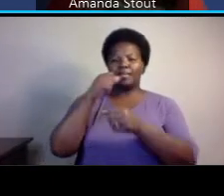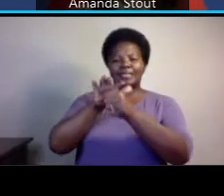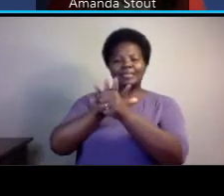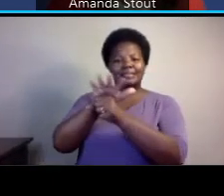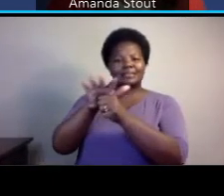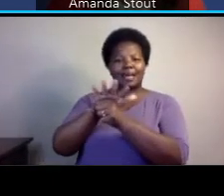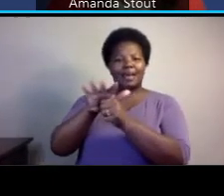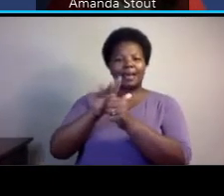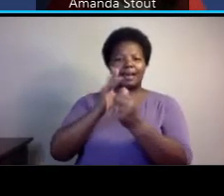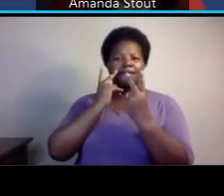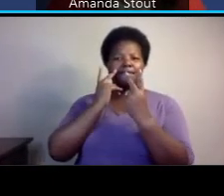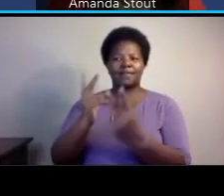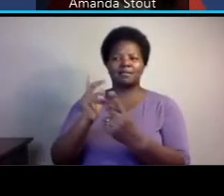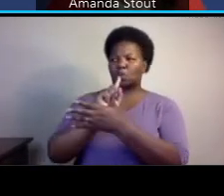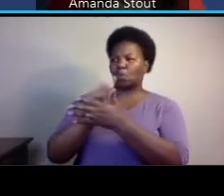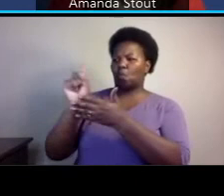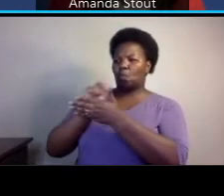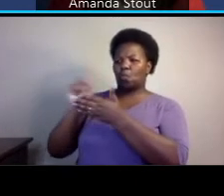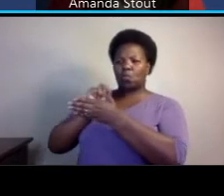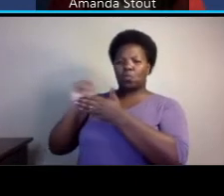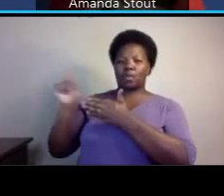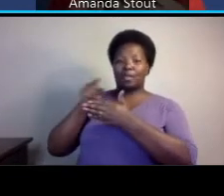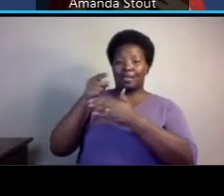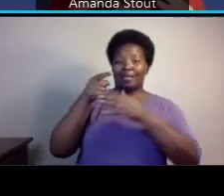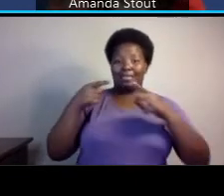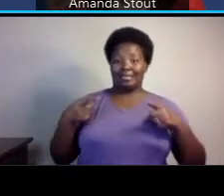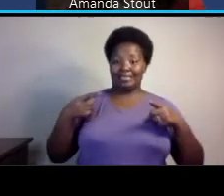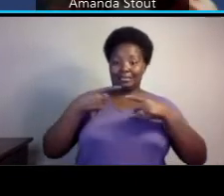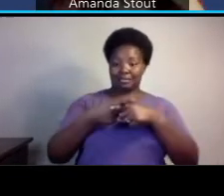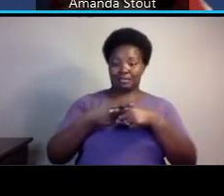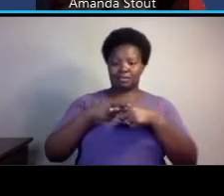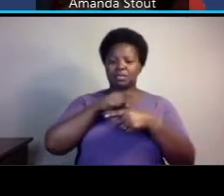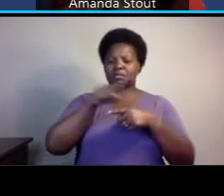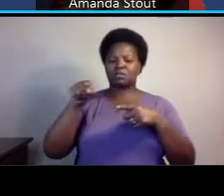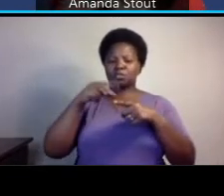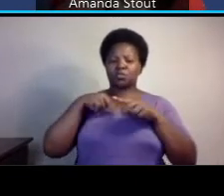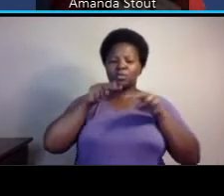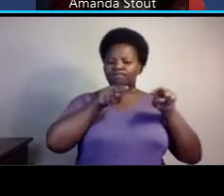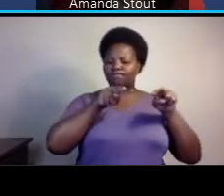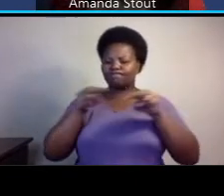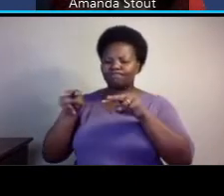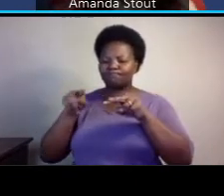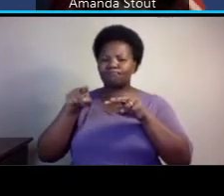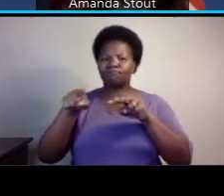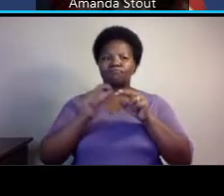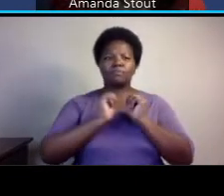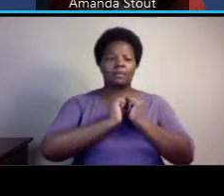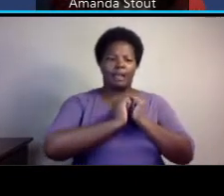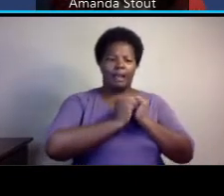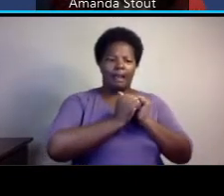um to to this intersection uh to discuss how really challenging when the bottlenecks are